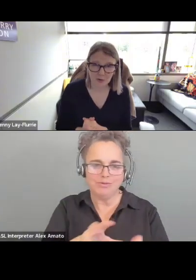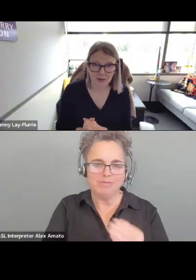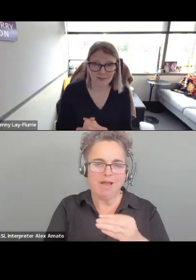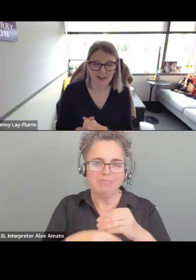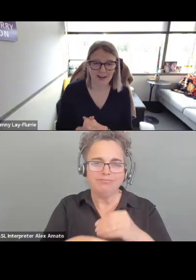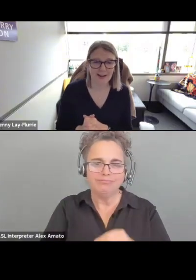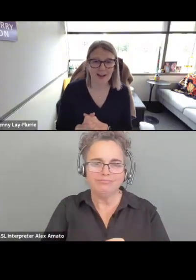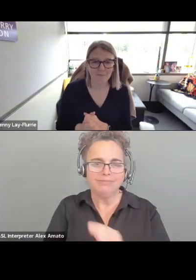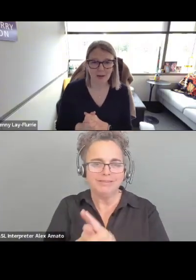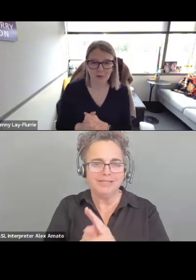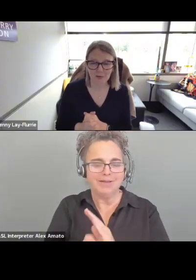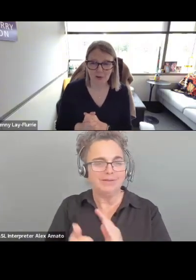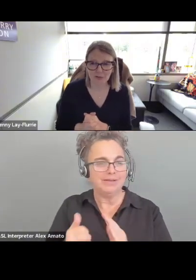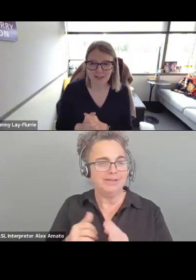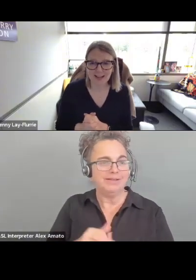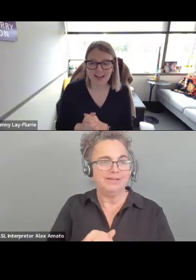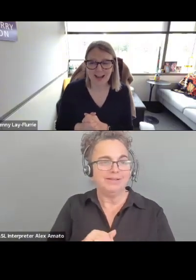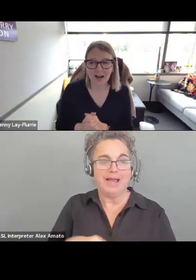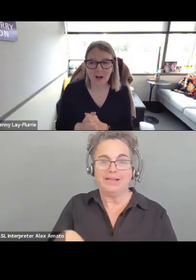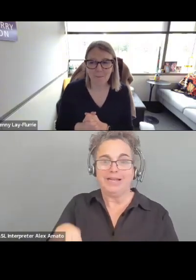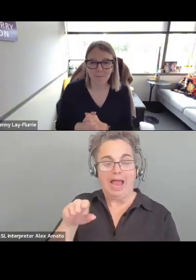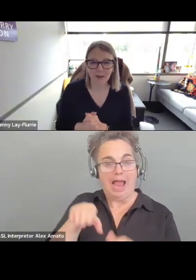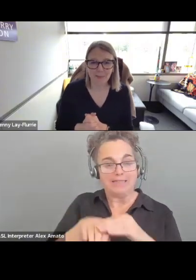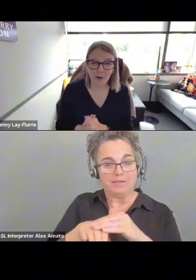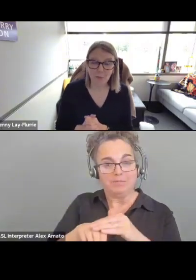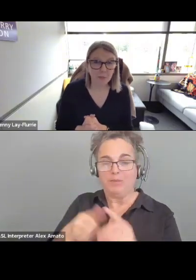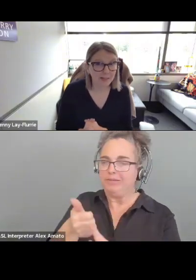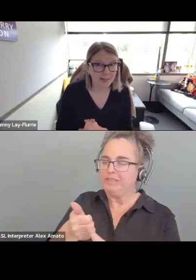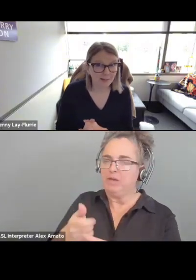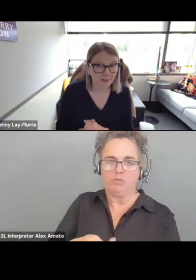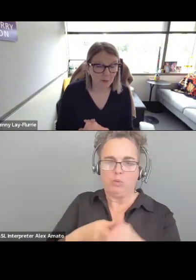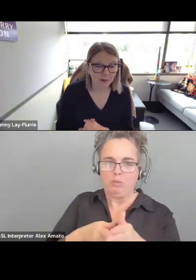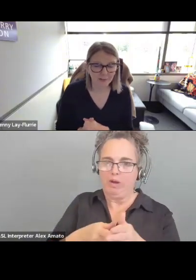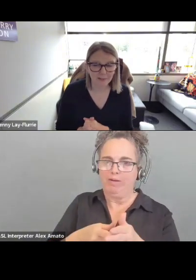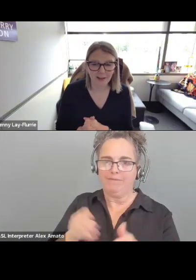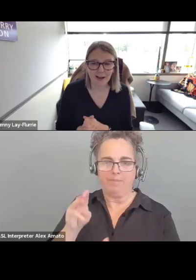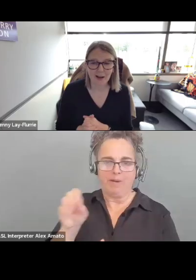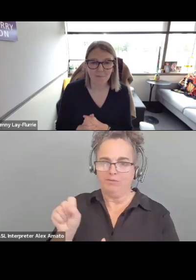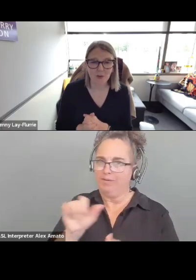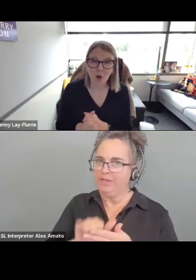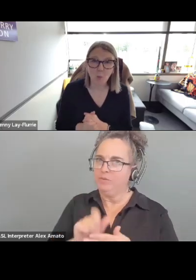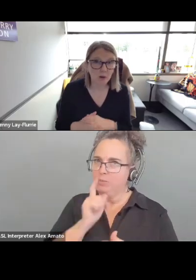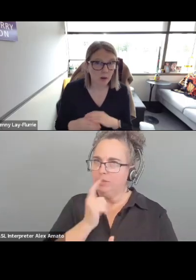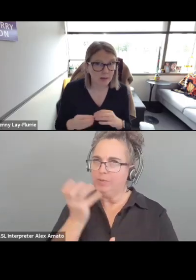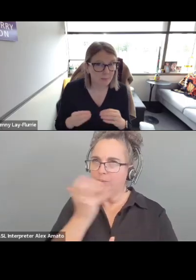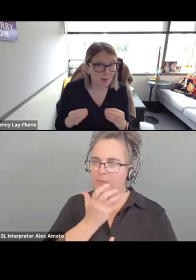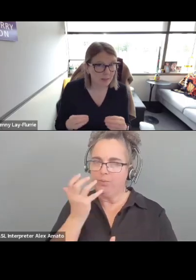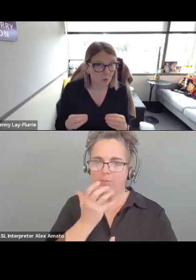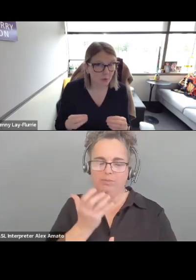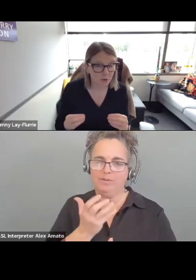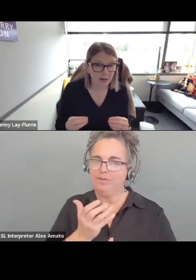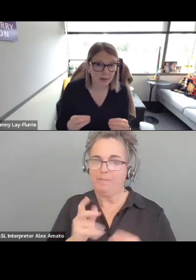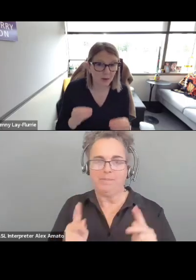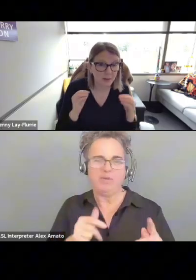mandatory skilling at Microsoft. That was a big deal for us. No one likes mandatory training,